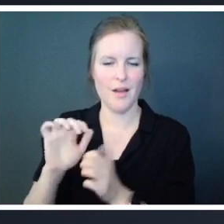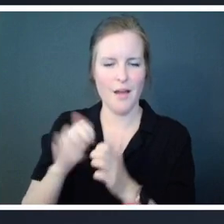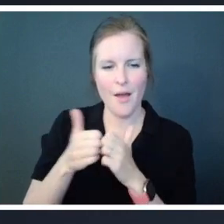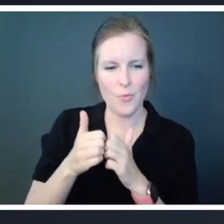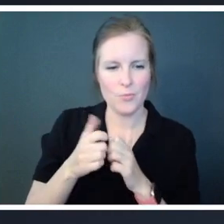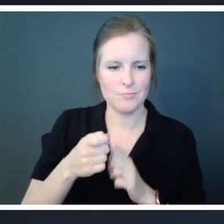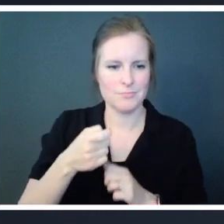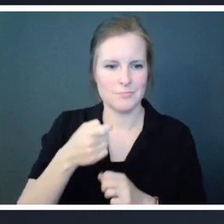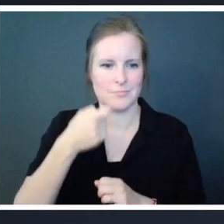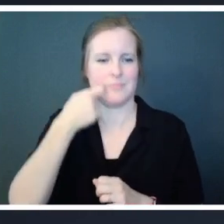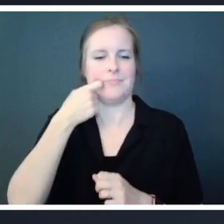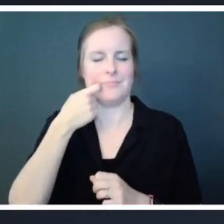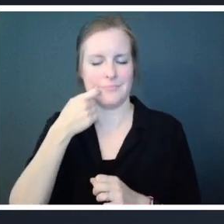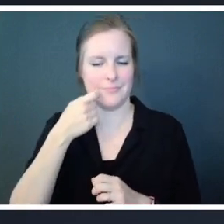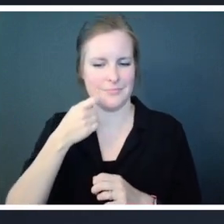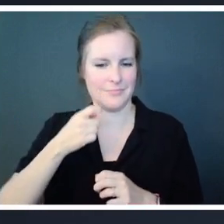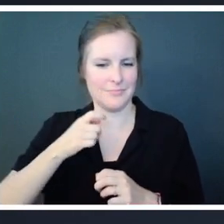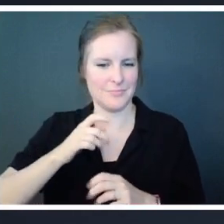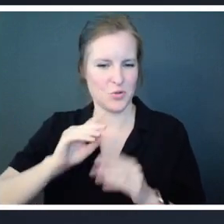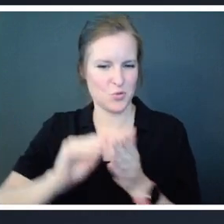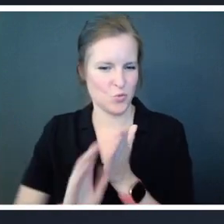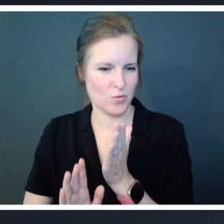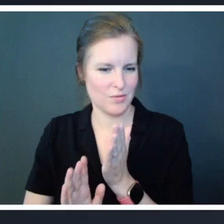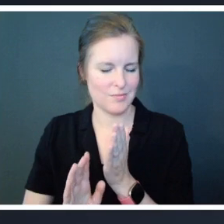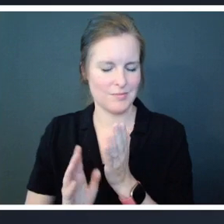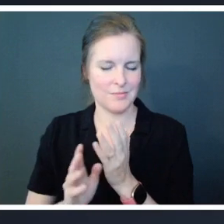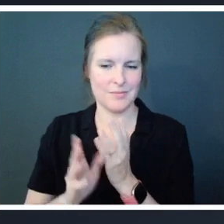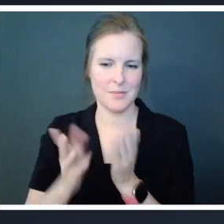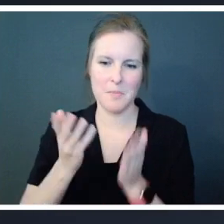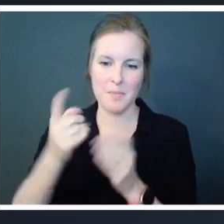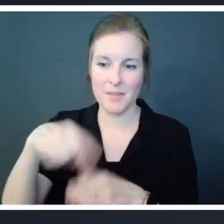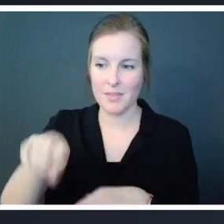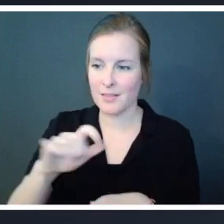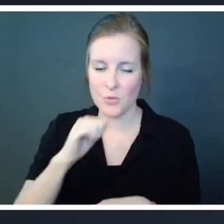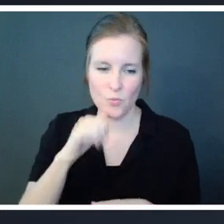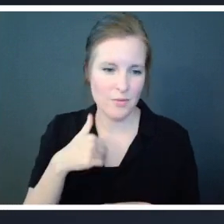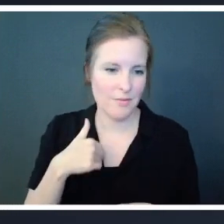already have a strong science identity. And I think that there's a way to shift that